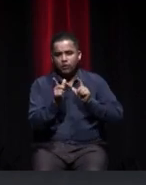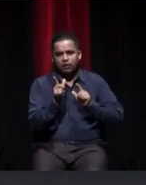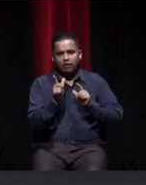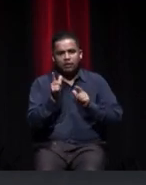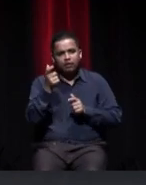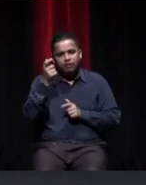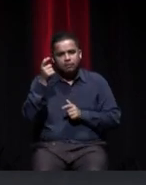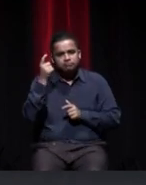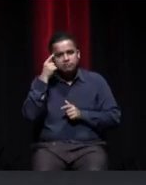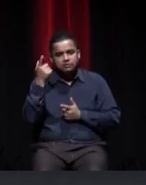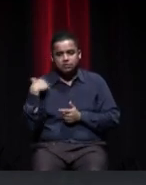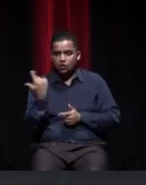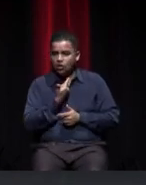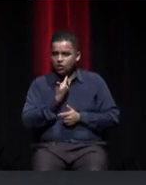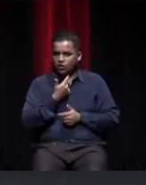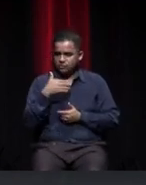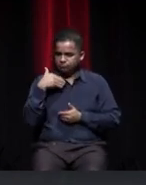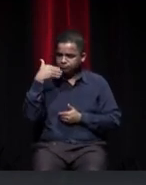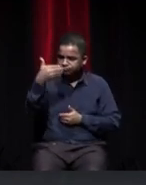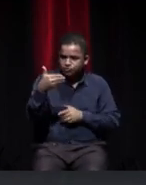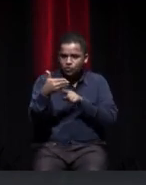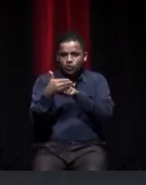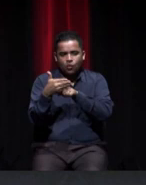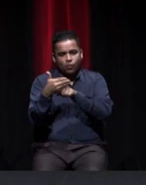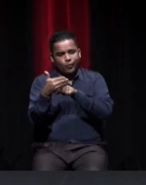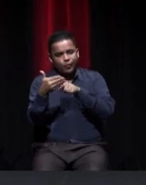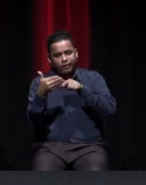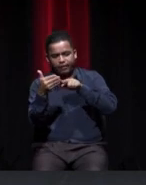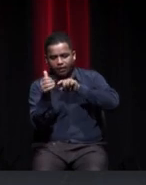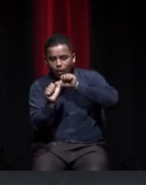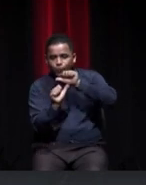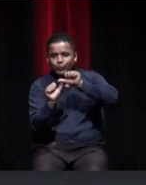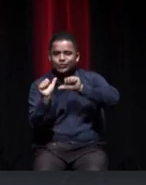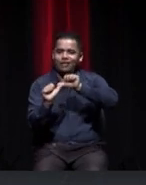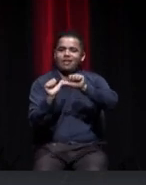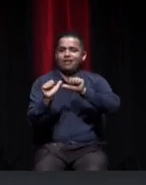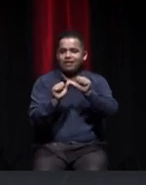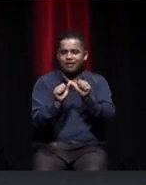in the face of yet another great cycle of change, similar to and,